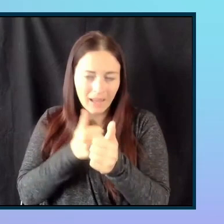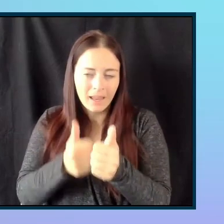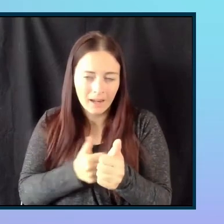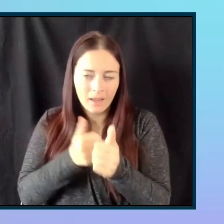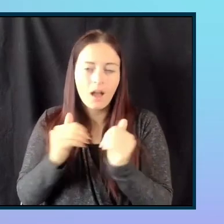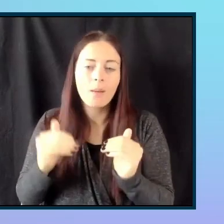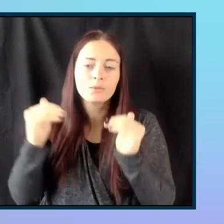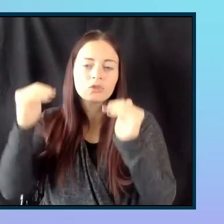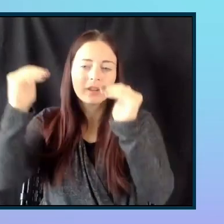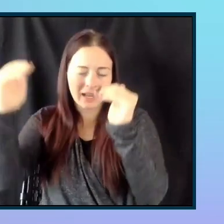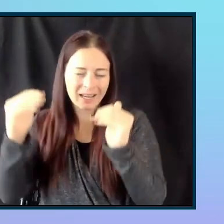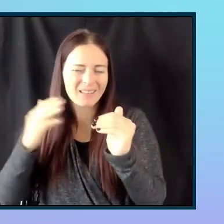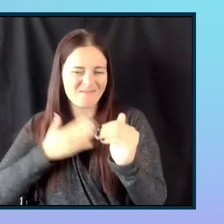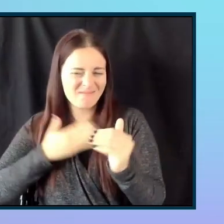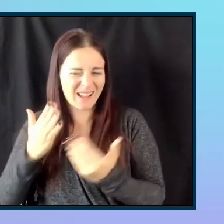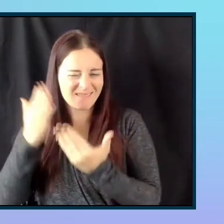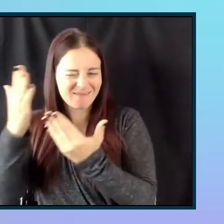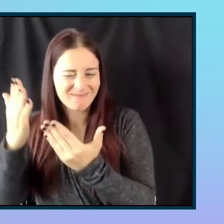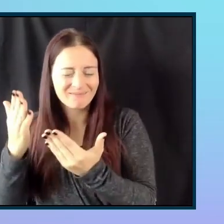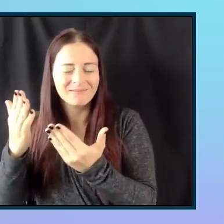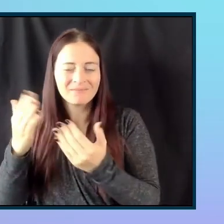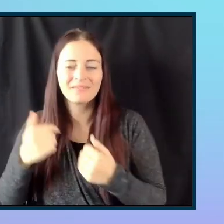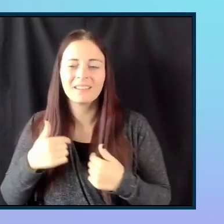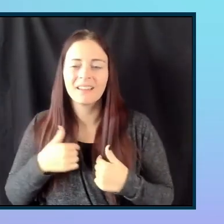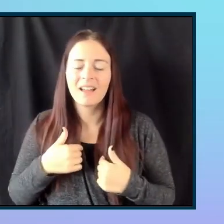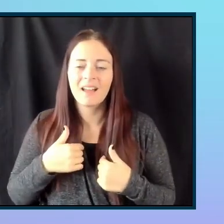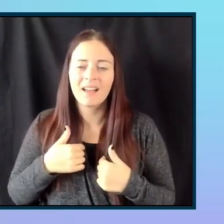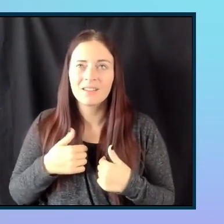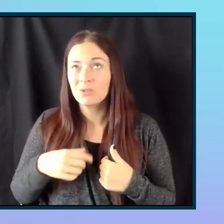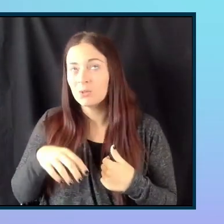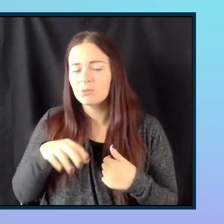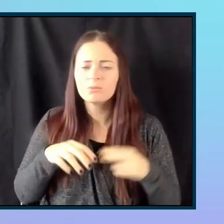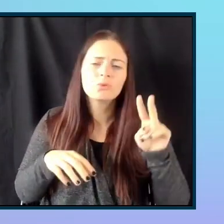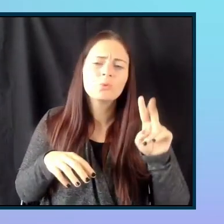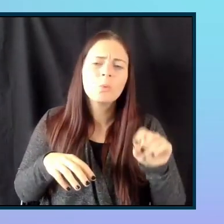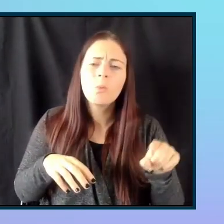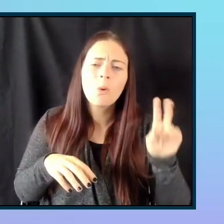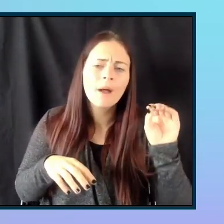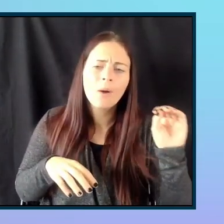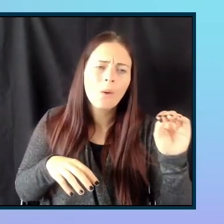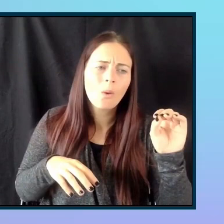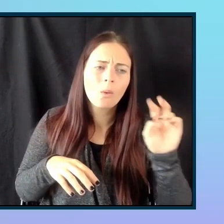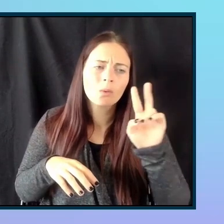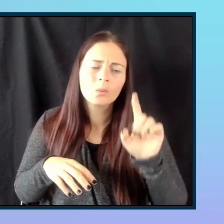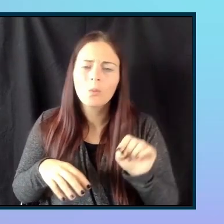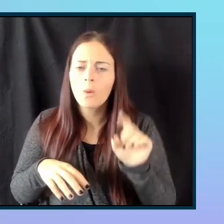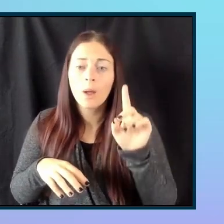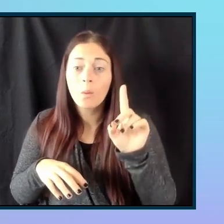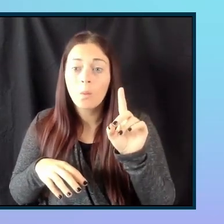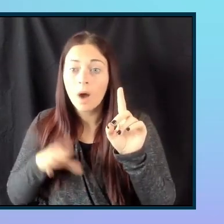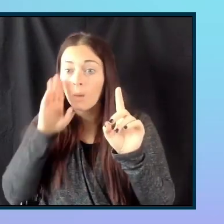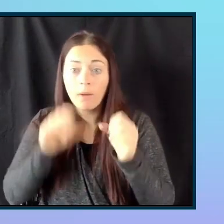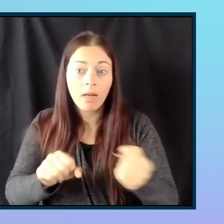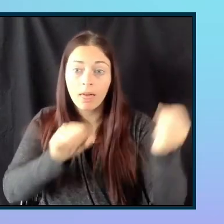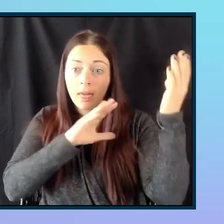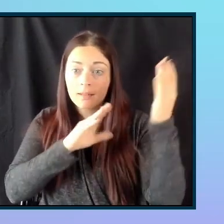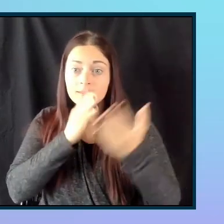But if it's in legislation by no 2.0, 2.1 and not going away anytime soon. It took actually,